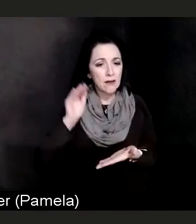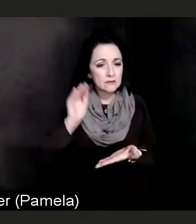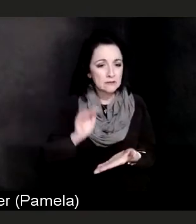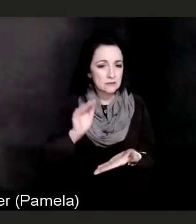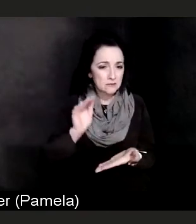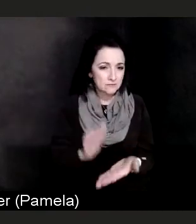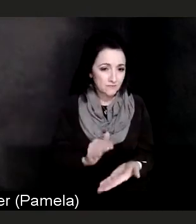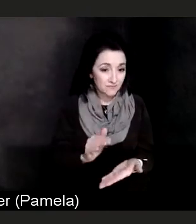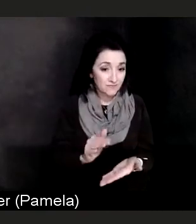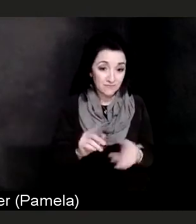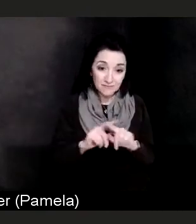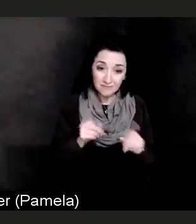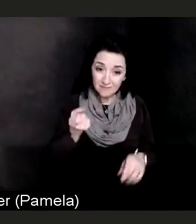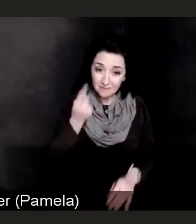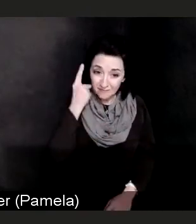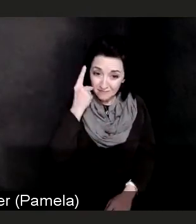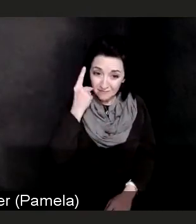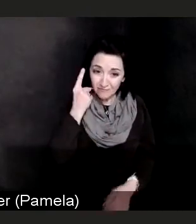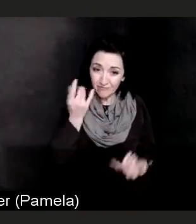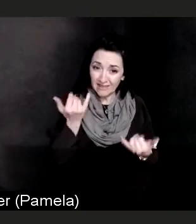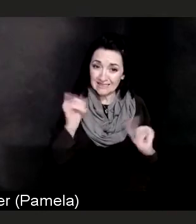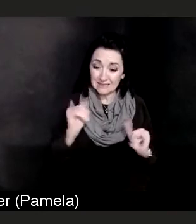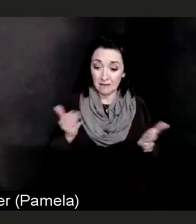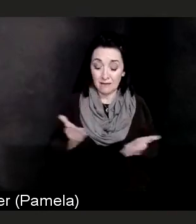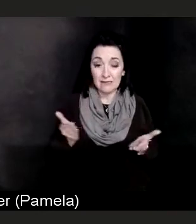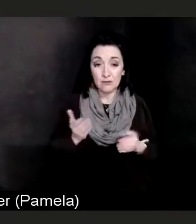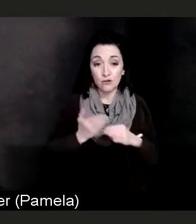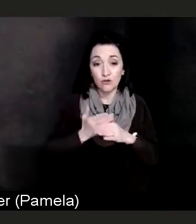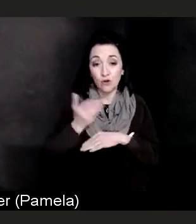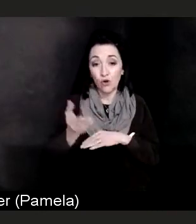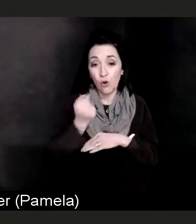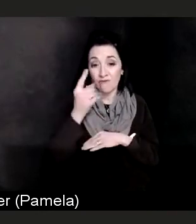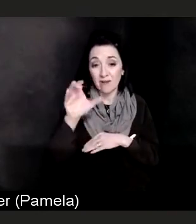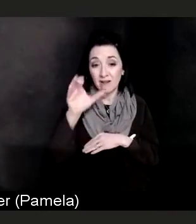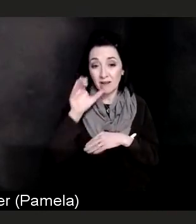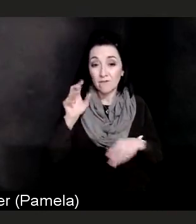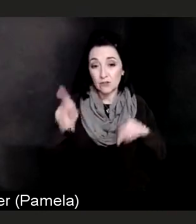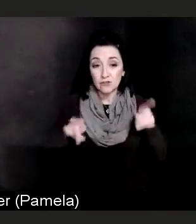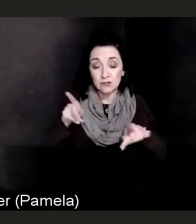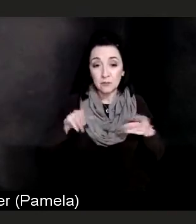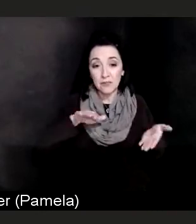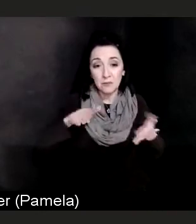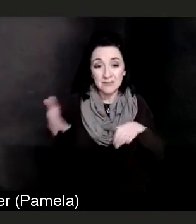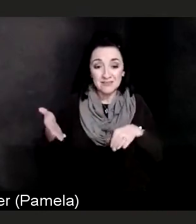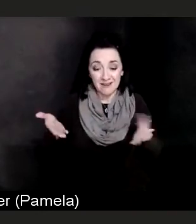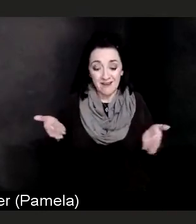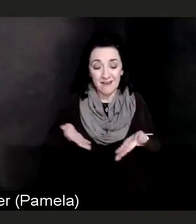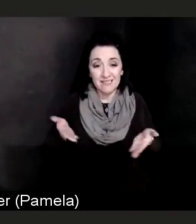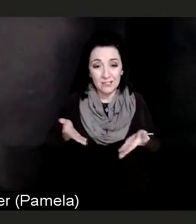1,100 Delawareans due to COVID, since the start of the pandemic.